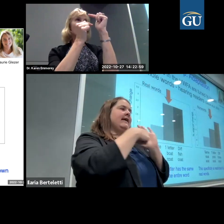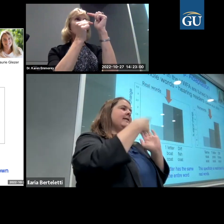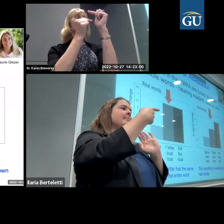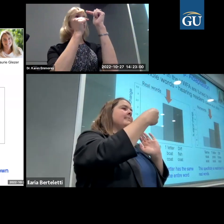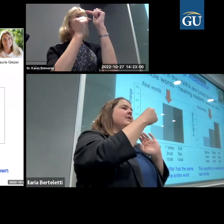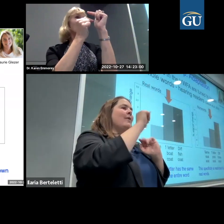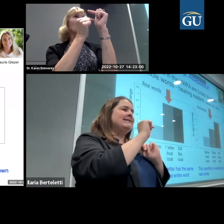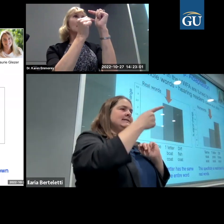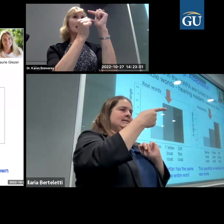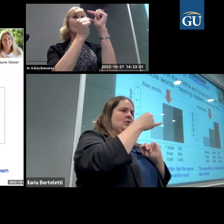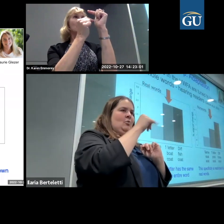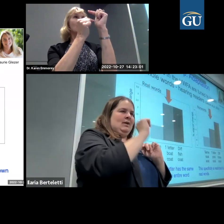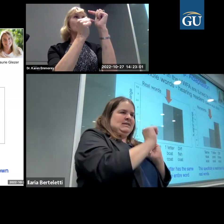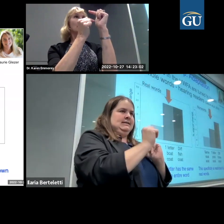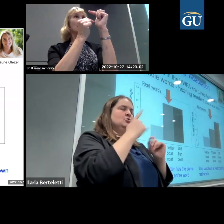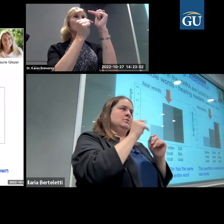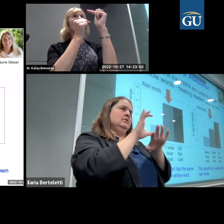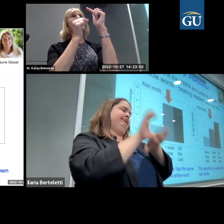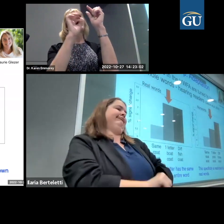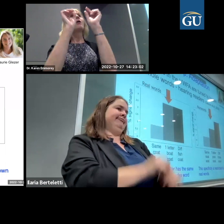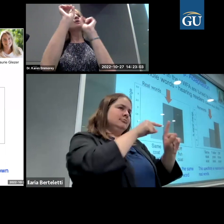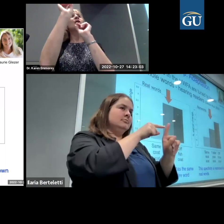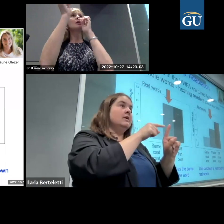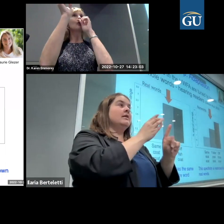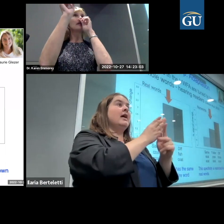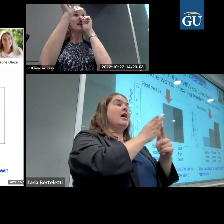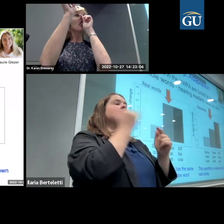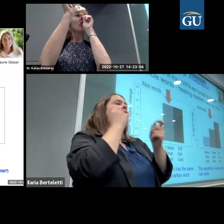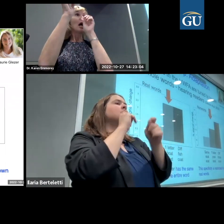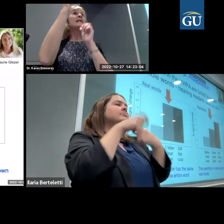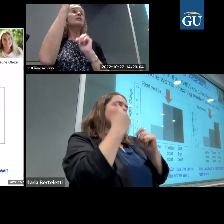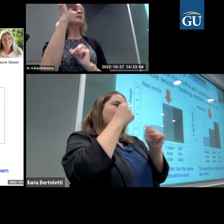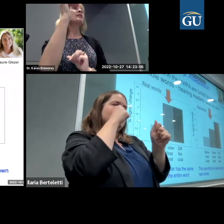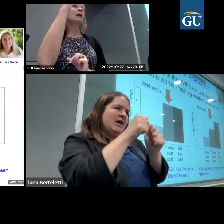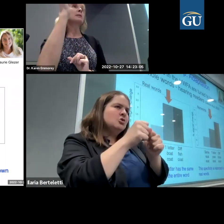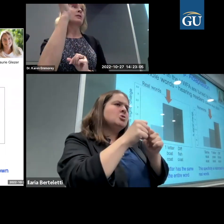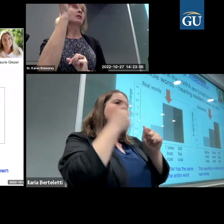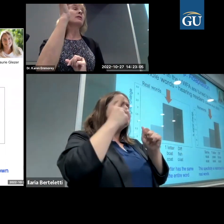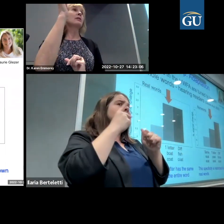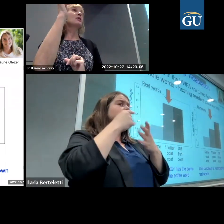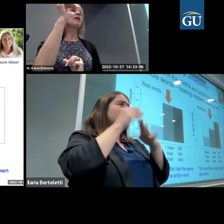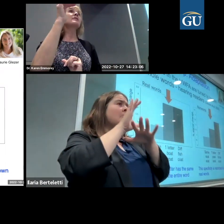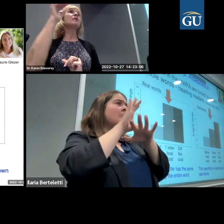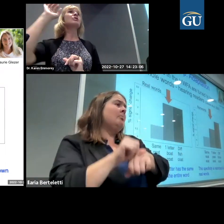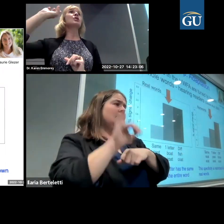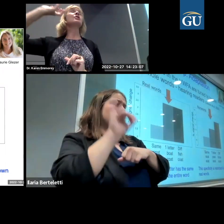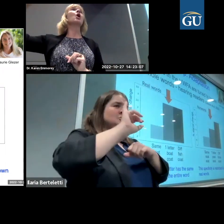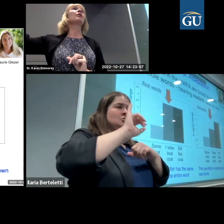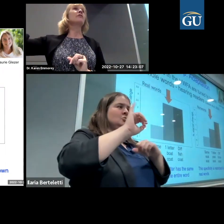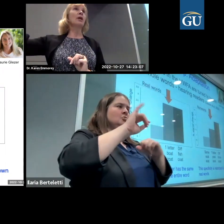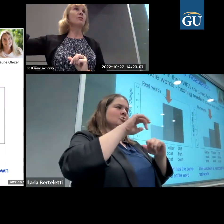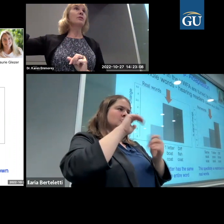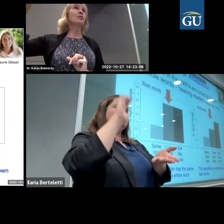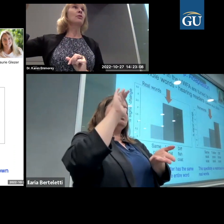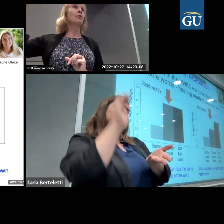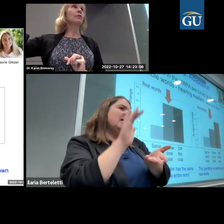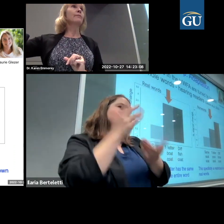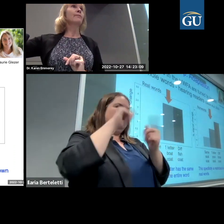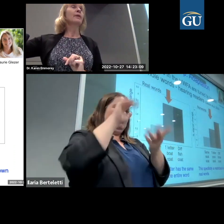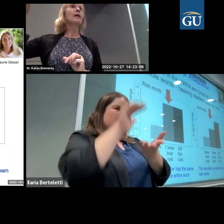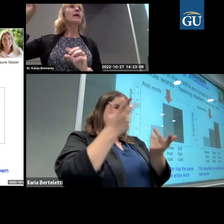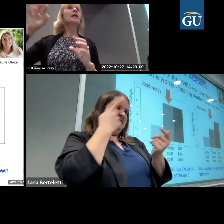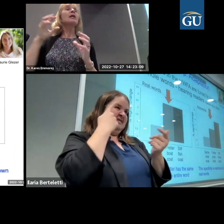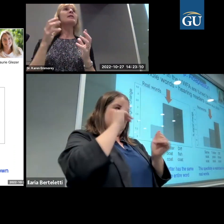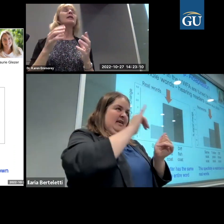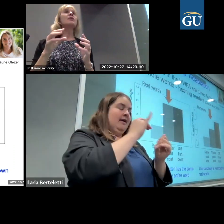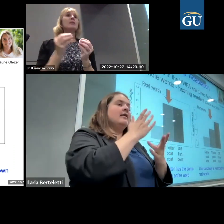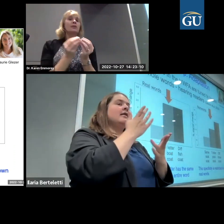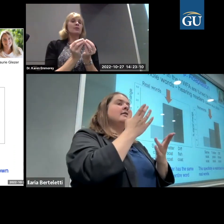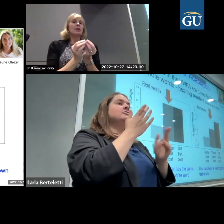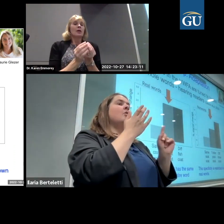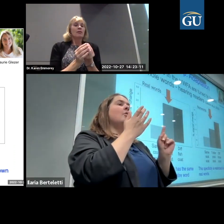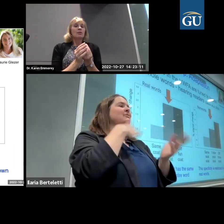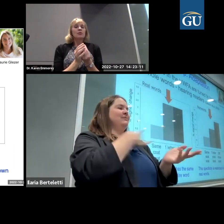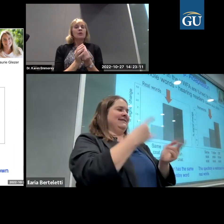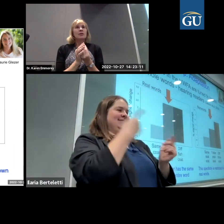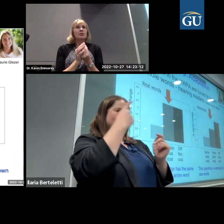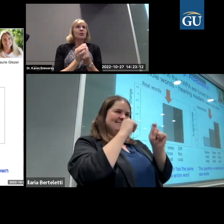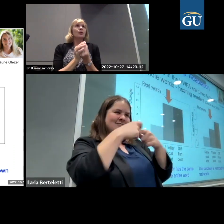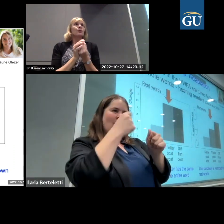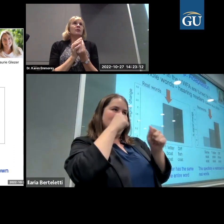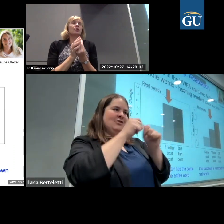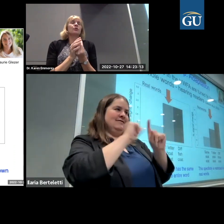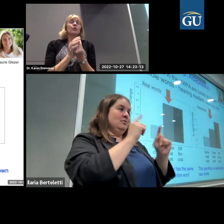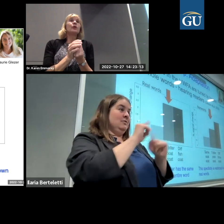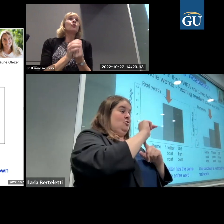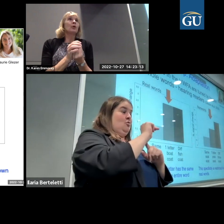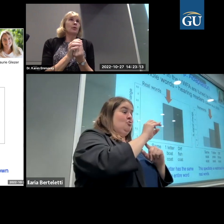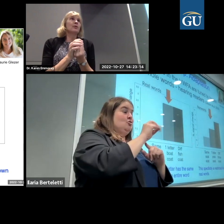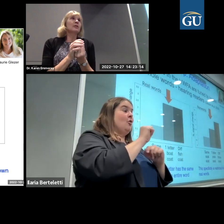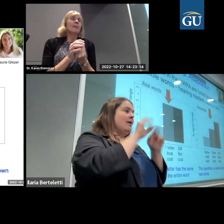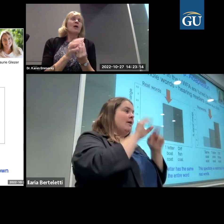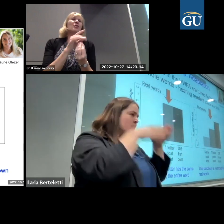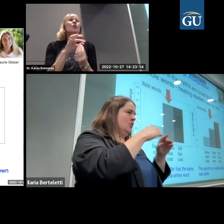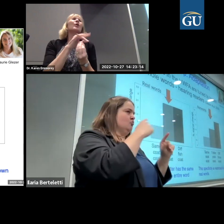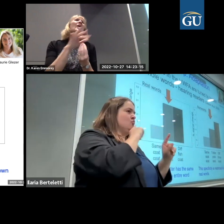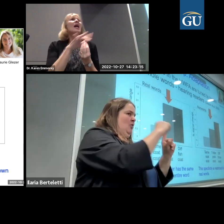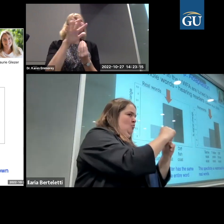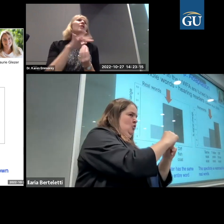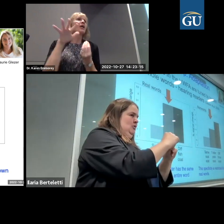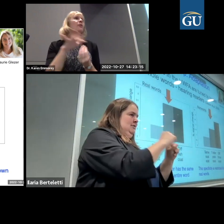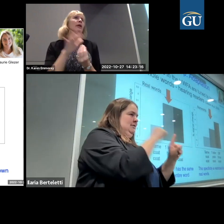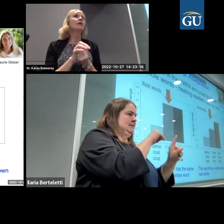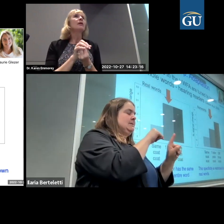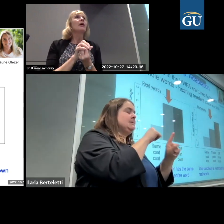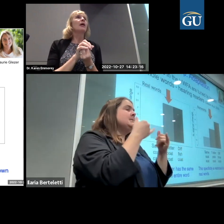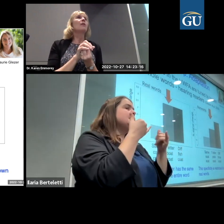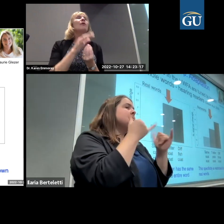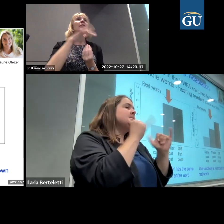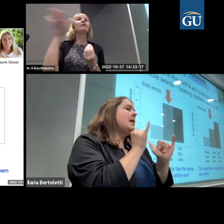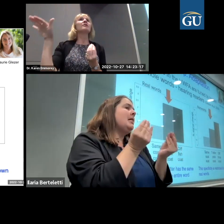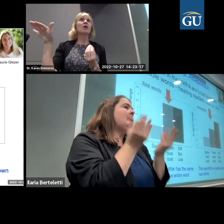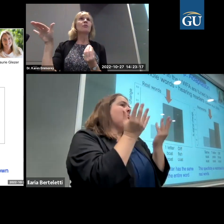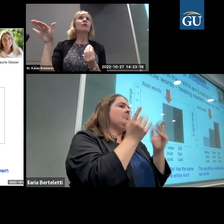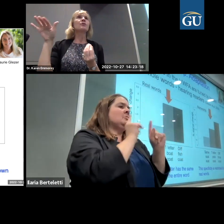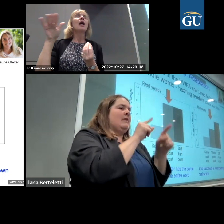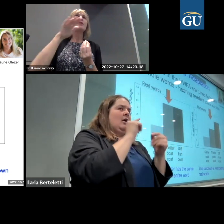The idea here is that those those neurons that are truned to real words are sort of kind of firing um when they get these non words. And so you see this kind of graded response, so that the more it looks like the the the prime, the um more adaptation you get. So you get this graded effect,